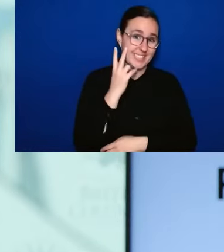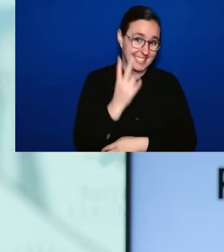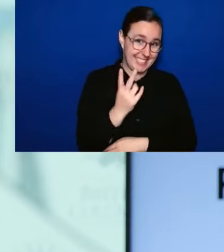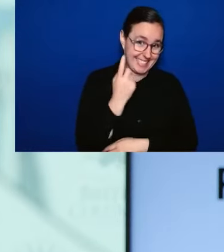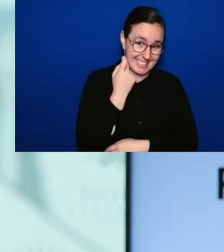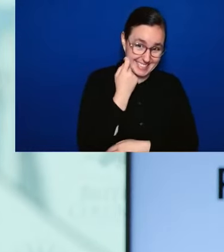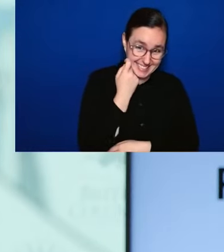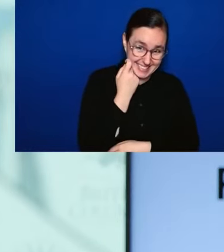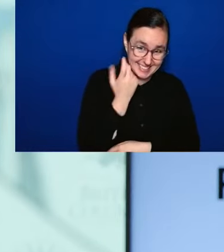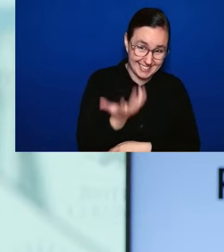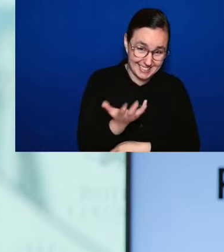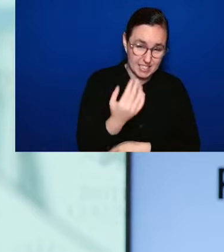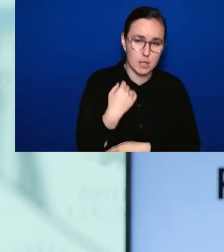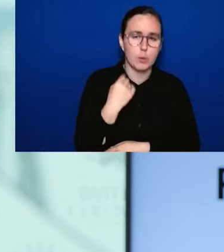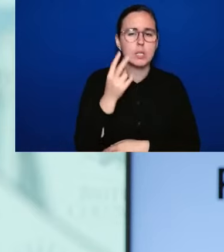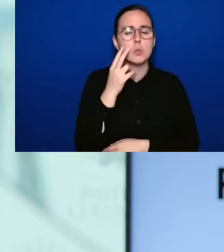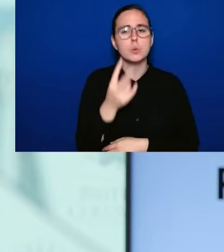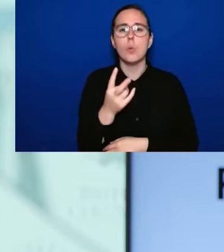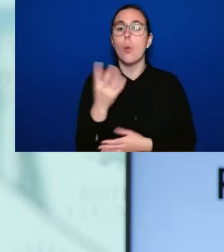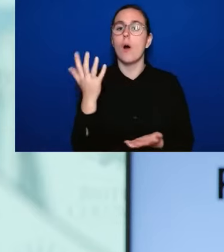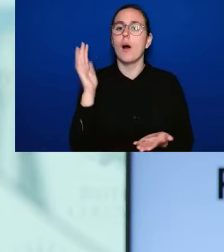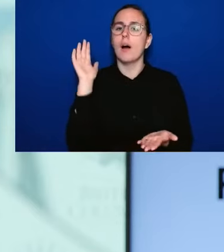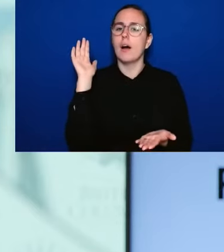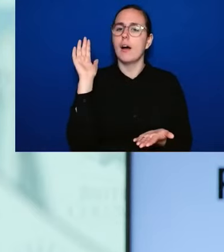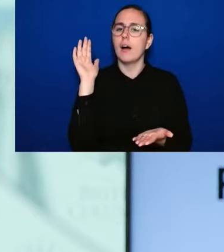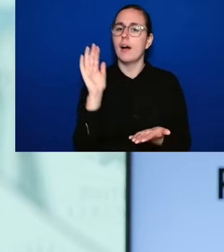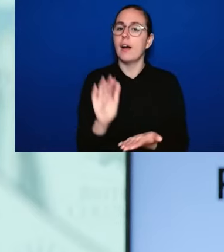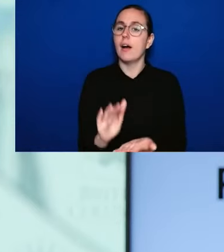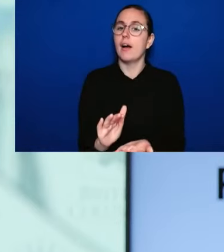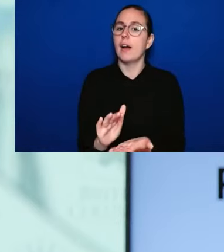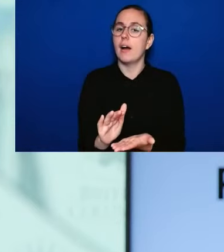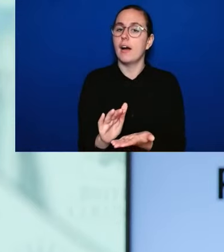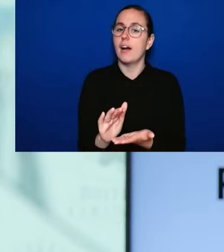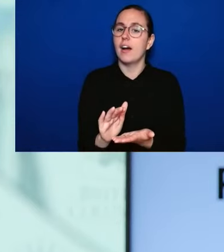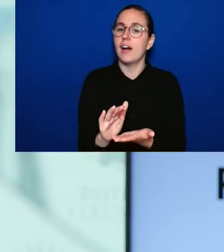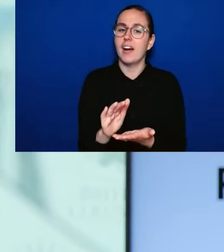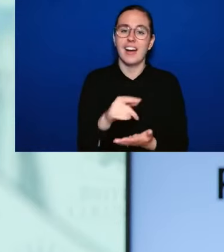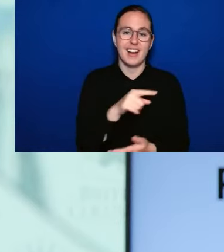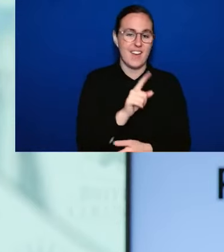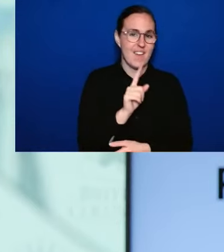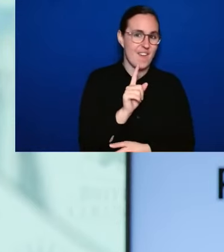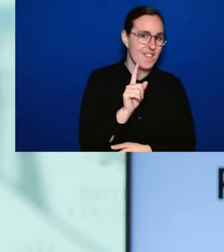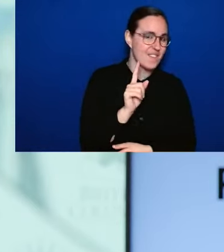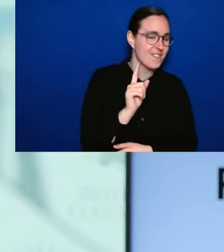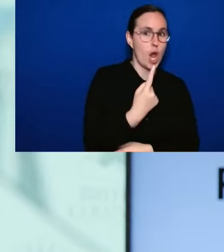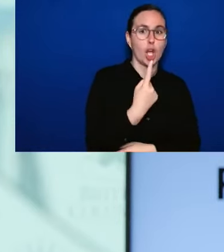In in- diagnostic testing and